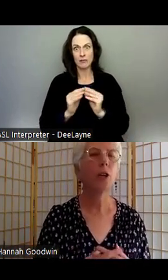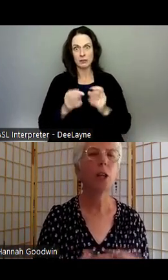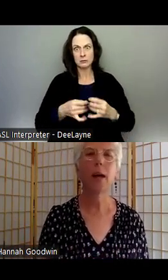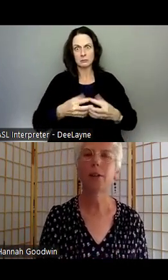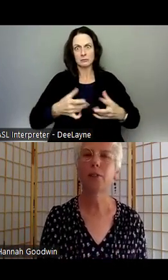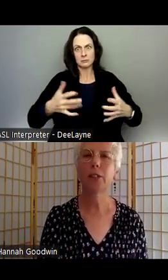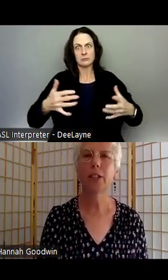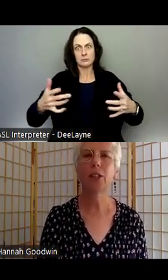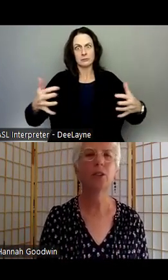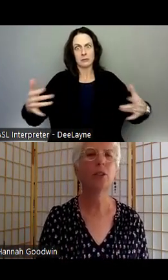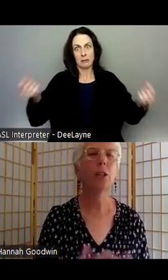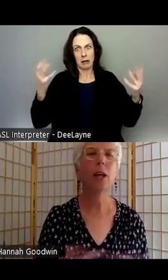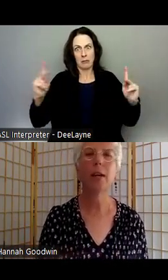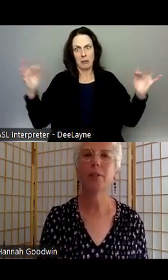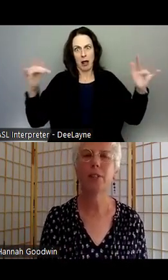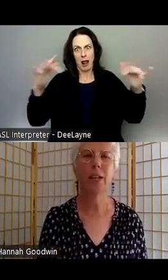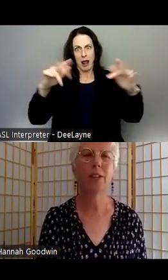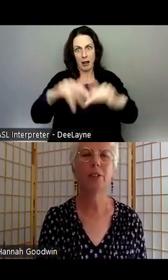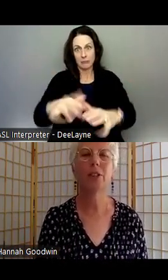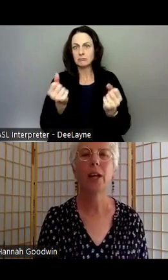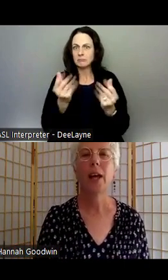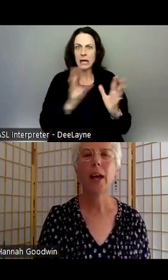there are a lot of different sessions, there are a lot of different titles.